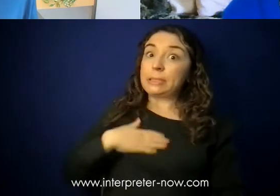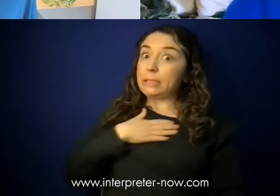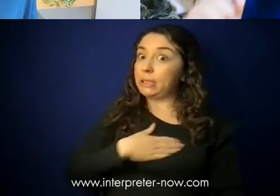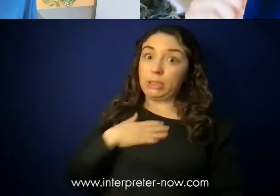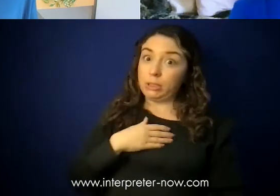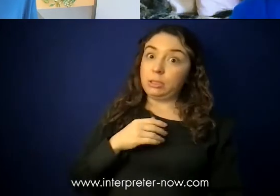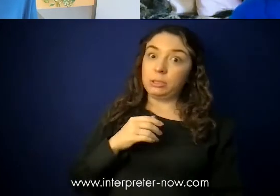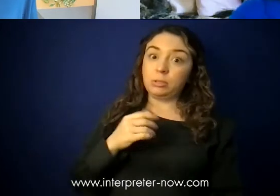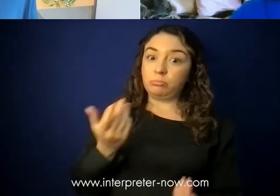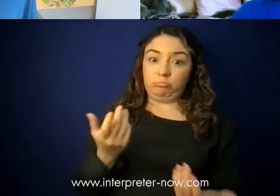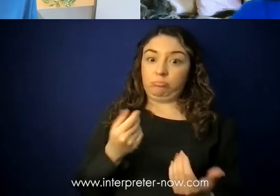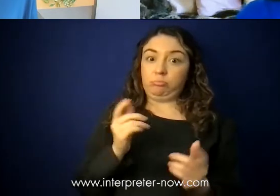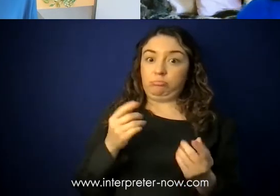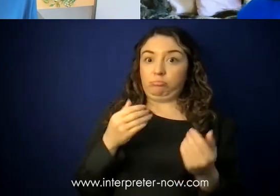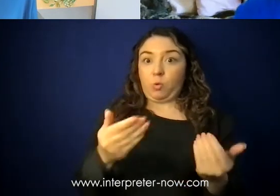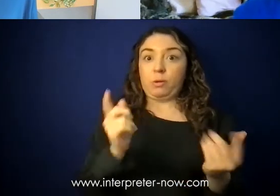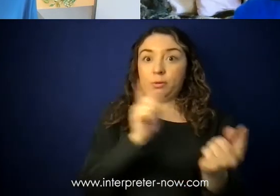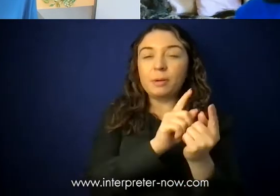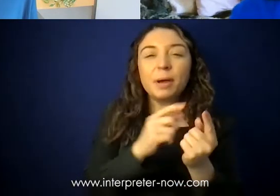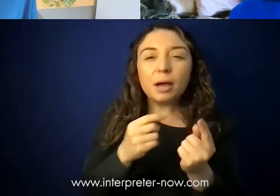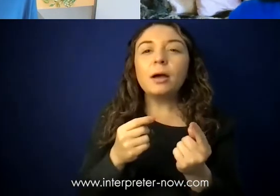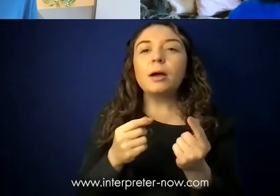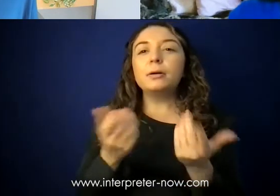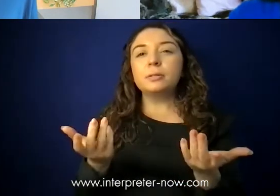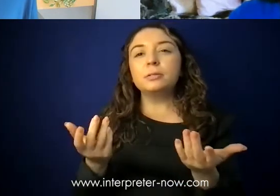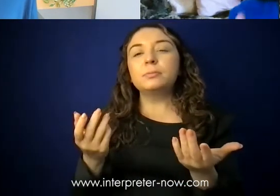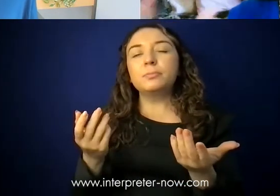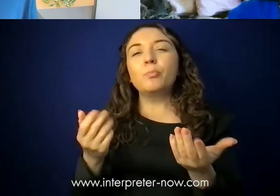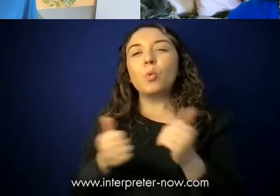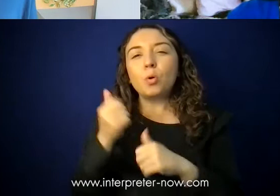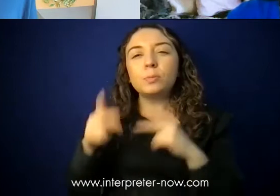But I think a smaller number of people might say "Yes, but…" and give you their parameters.